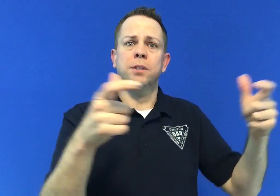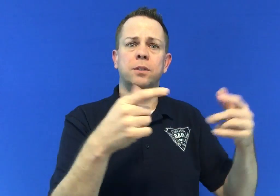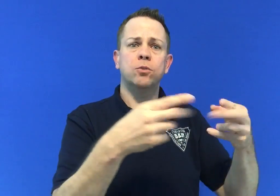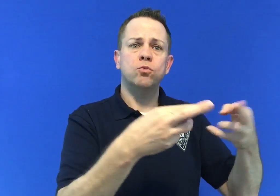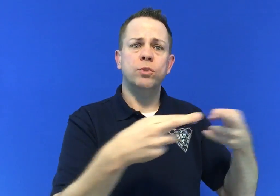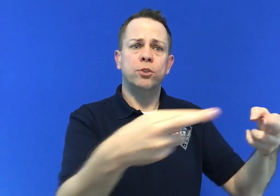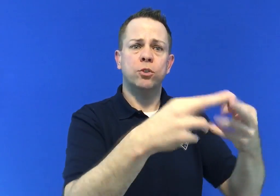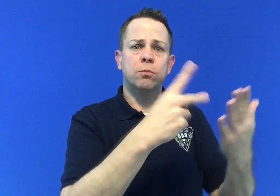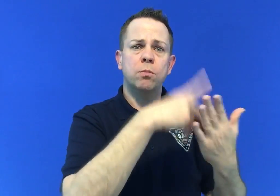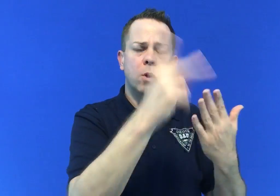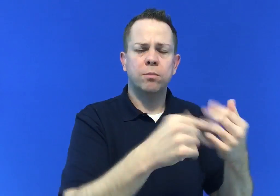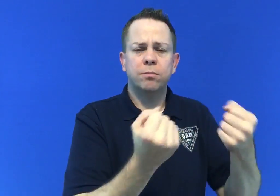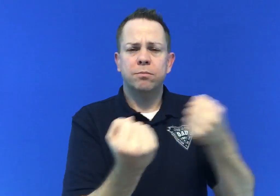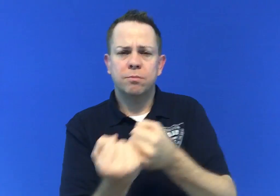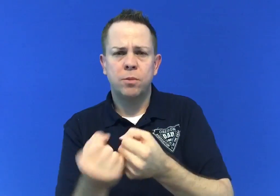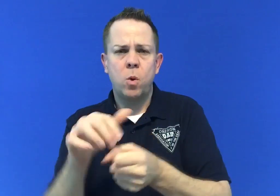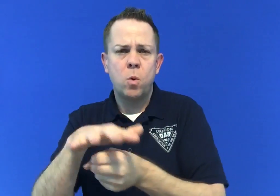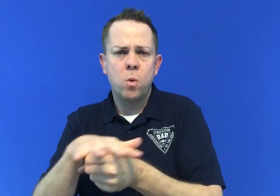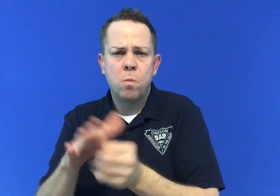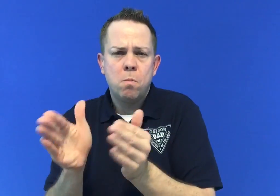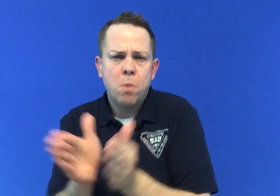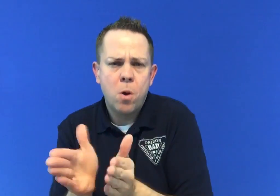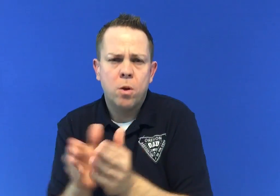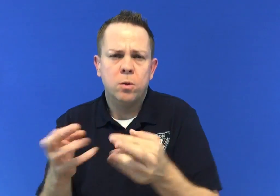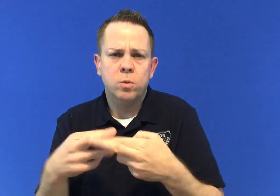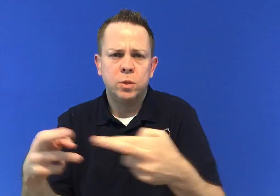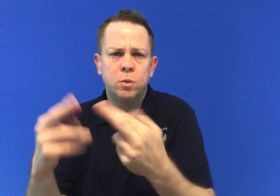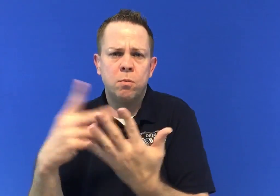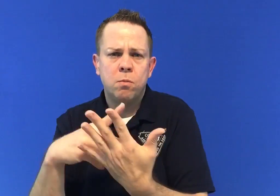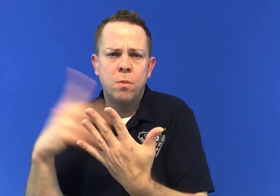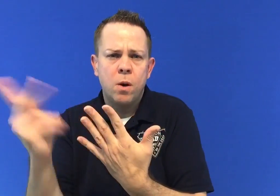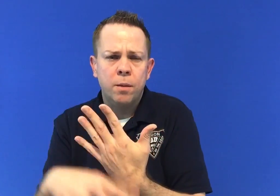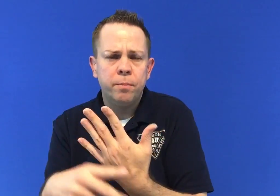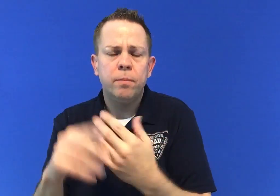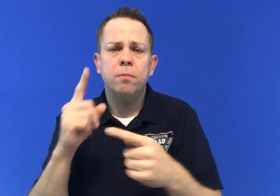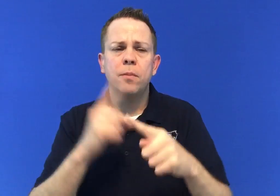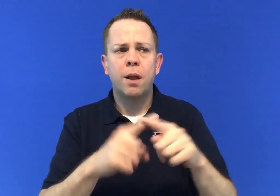and the bigger regional programs to support smaller regional programs,